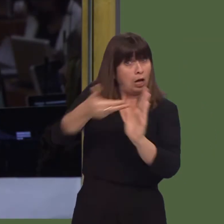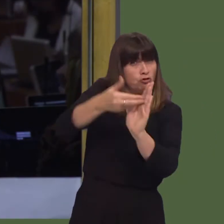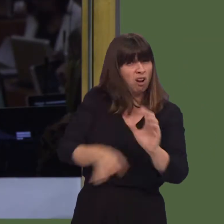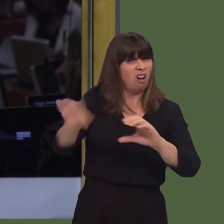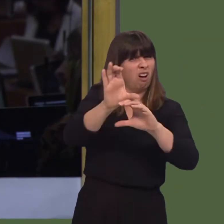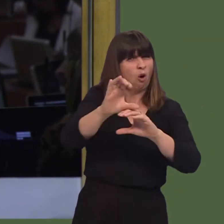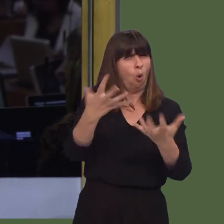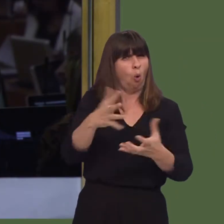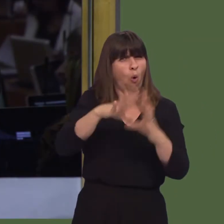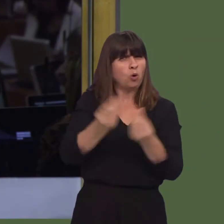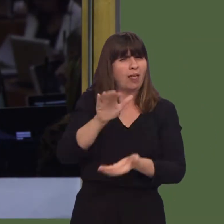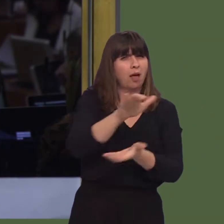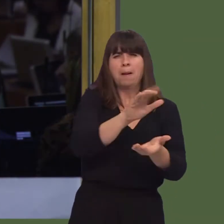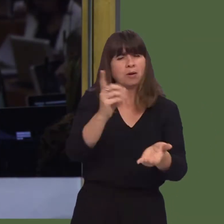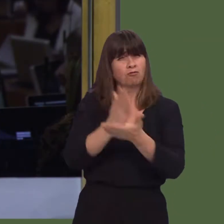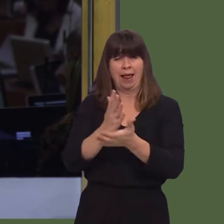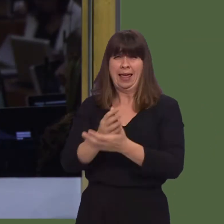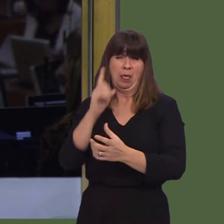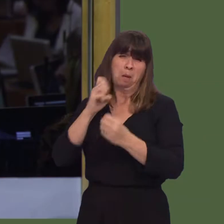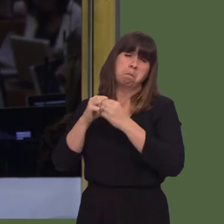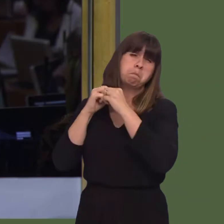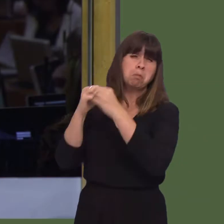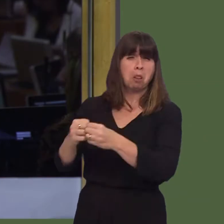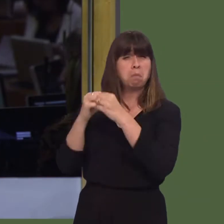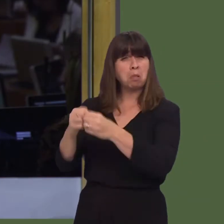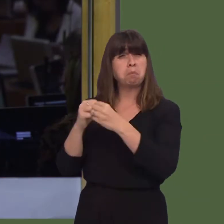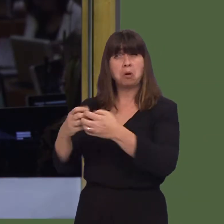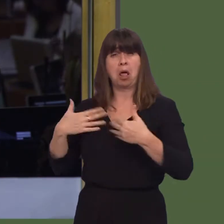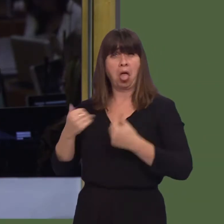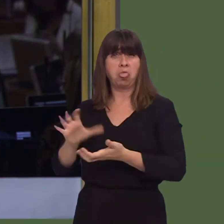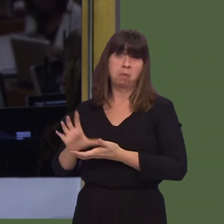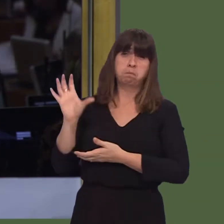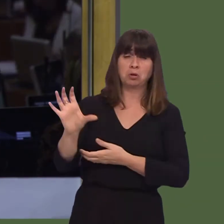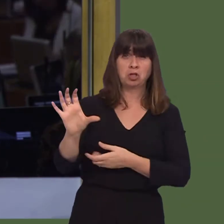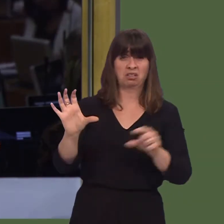budget, it does really slightly look that perhaps we're putting a bit of a sticking plaster on a haemorrhage.